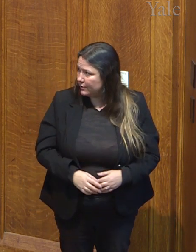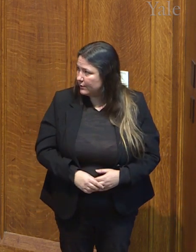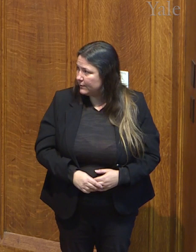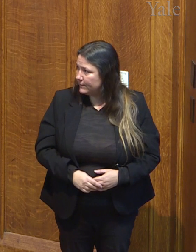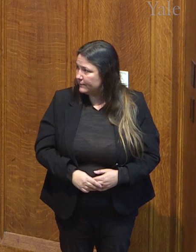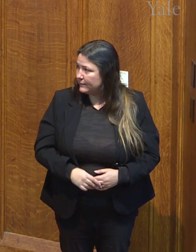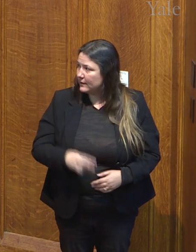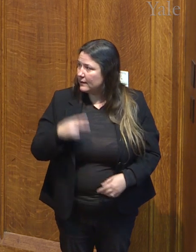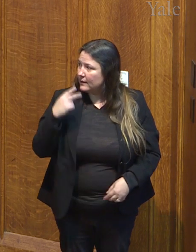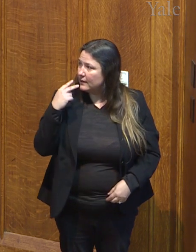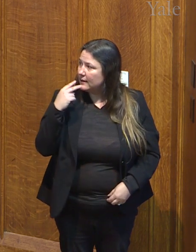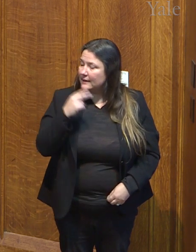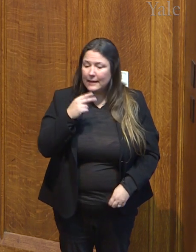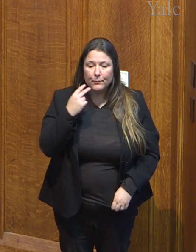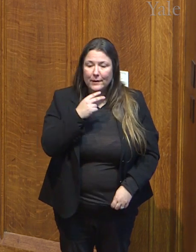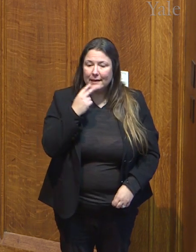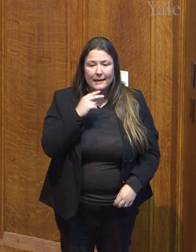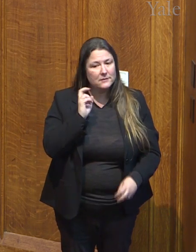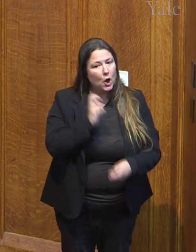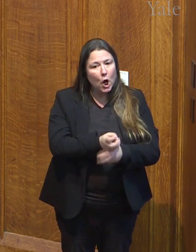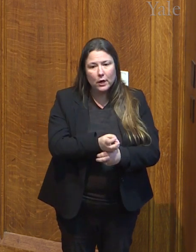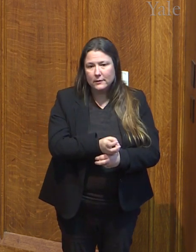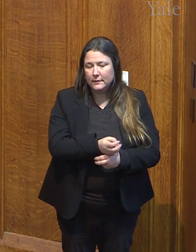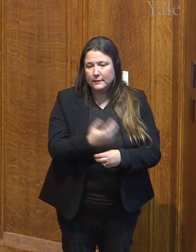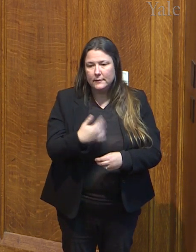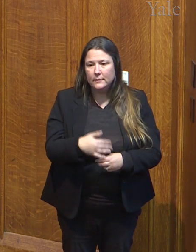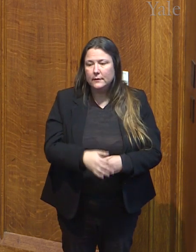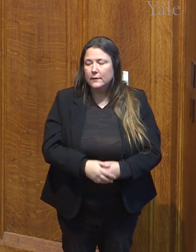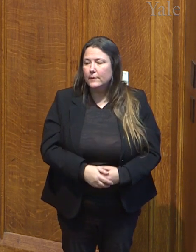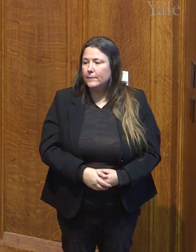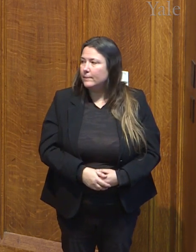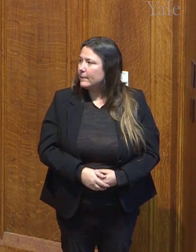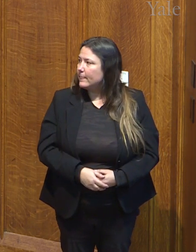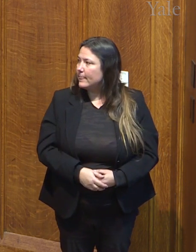Lip reading is just as difficult. While I and other partially Deaf people